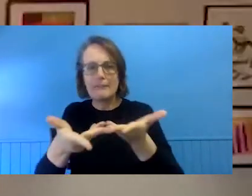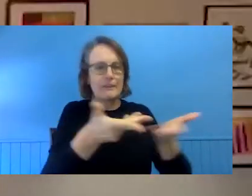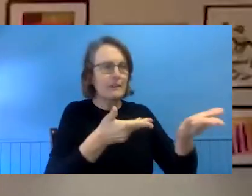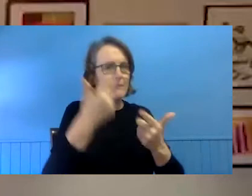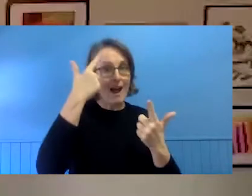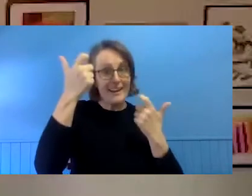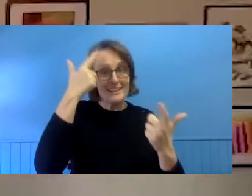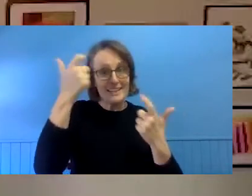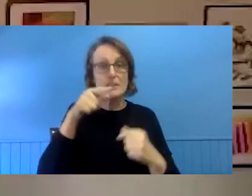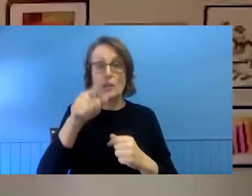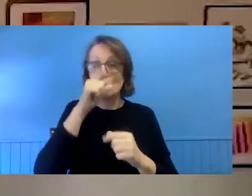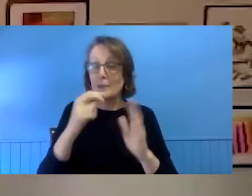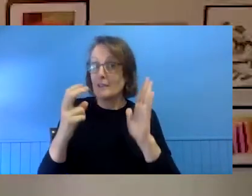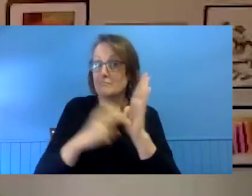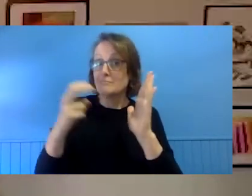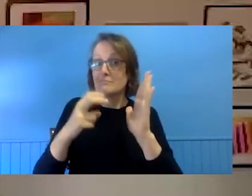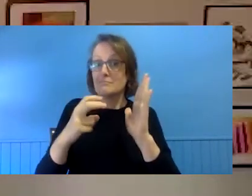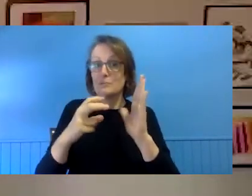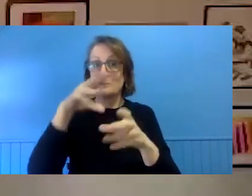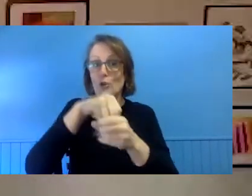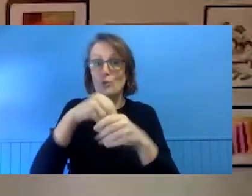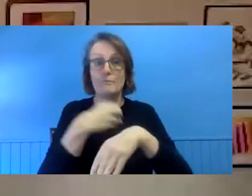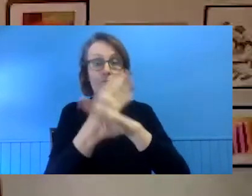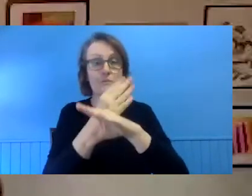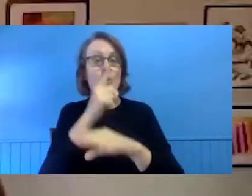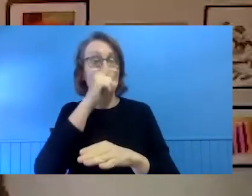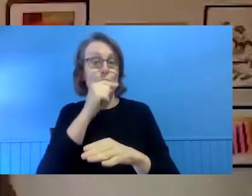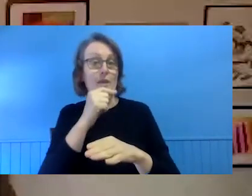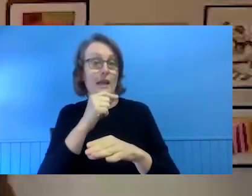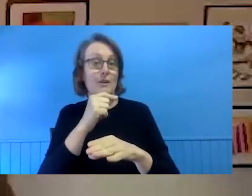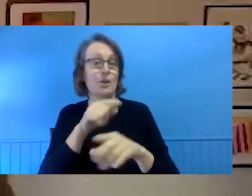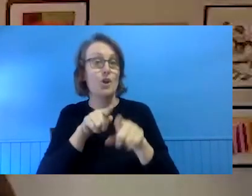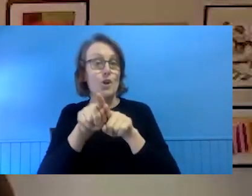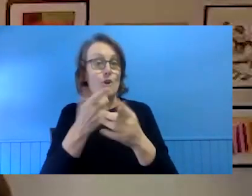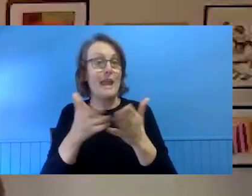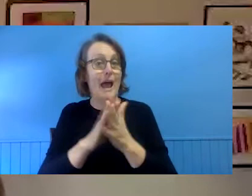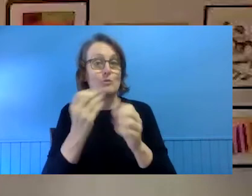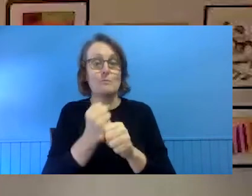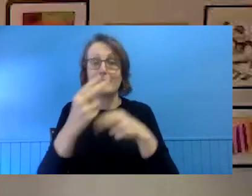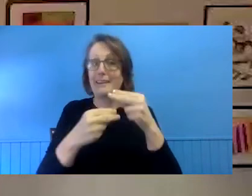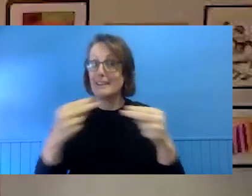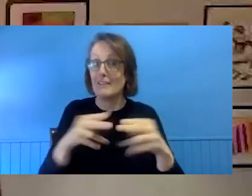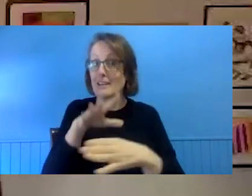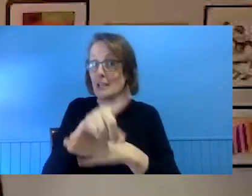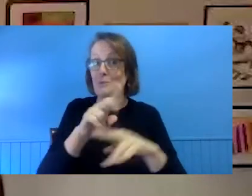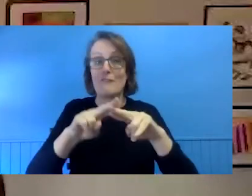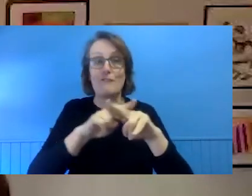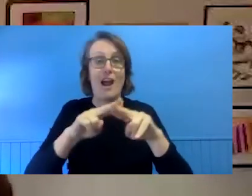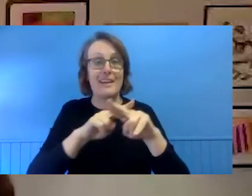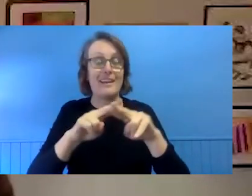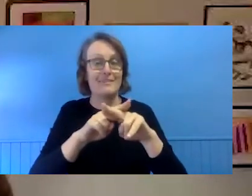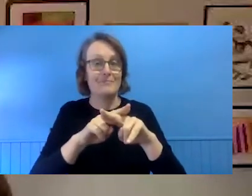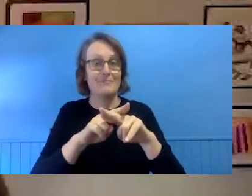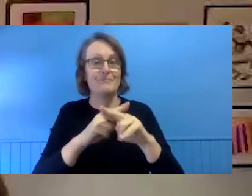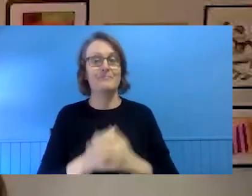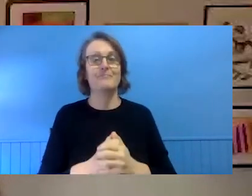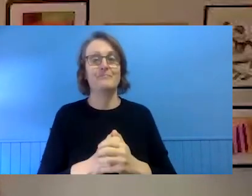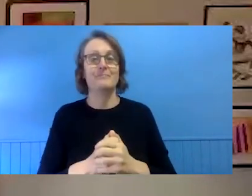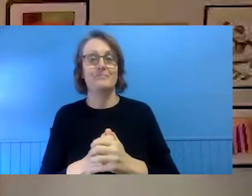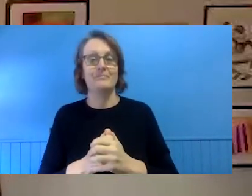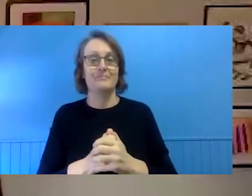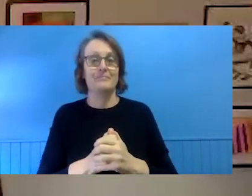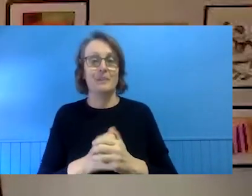time to sign up. Next week you can sign up to make a dance GIF with Matt. We'll